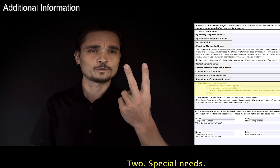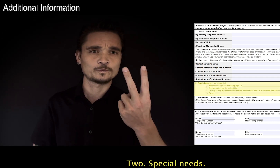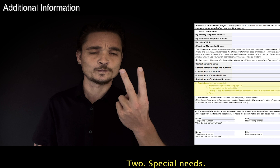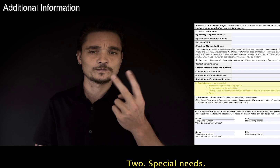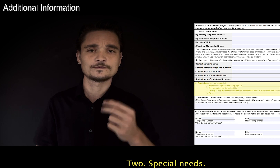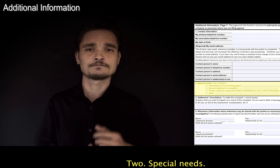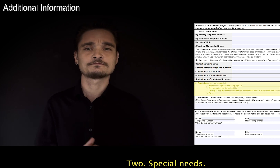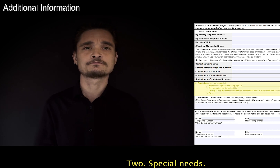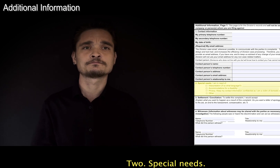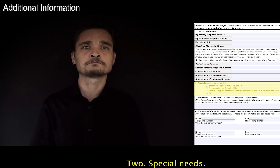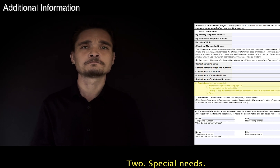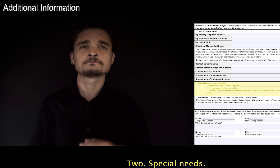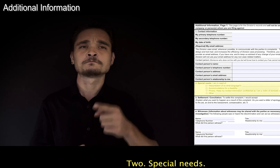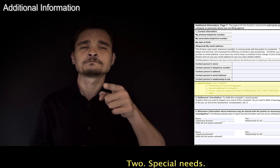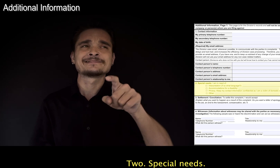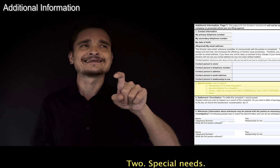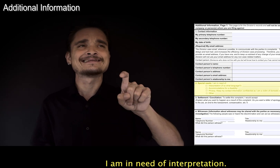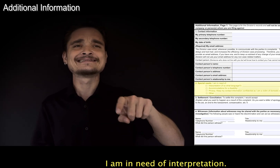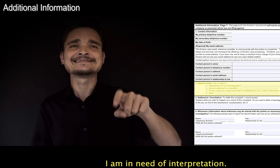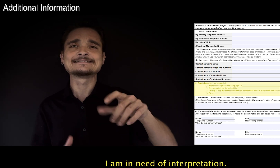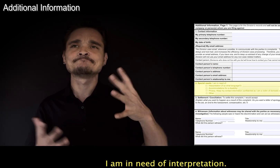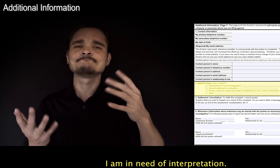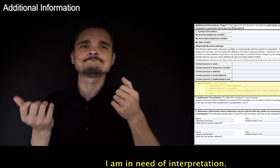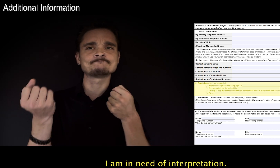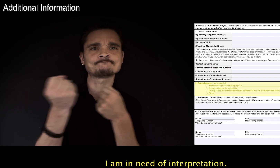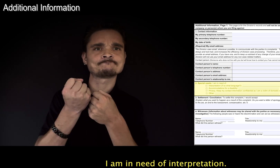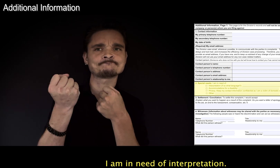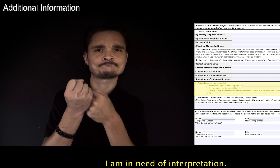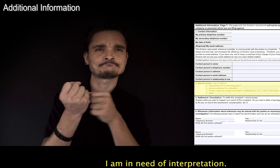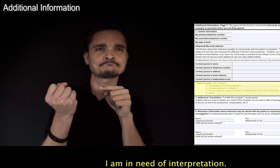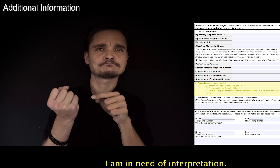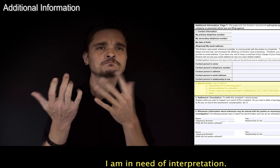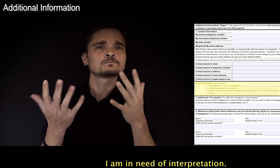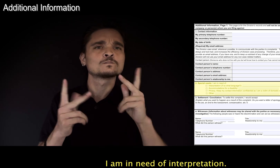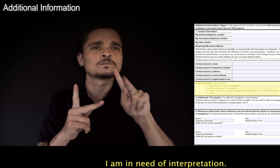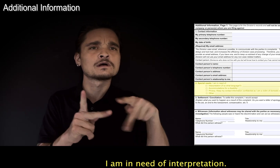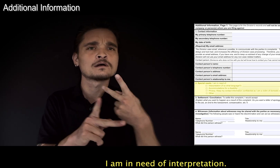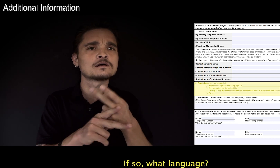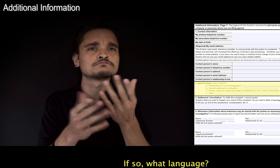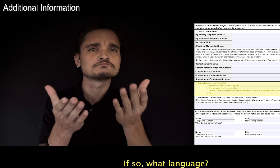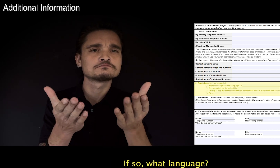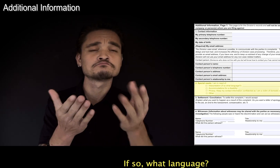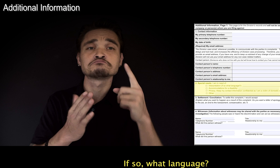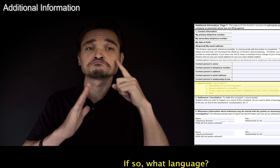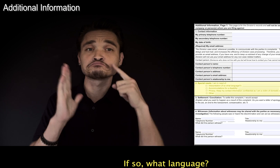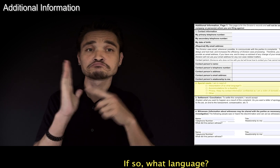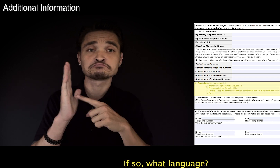Two. Special needs. I am in need of interpretation. If so, what language?